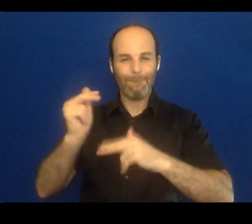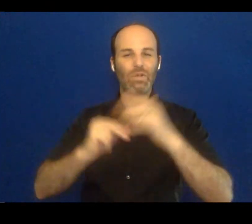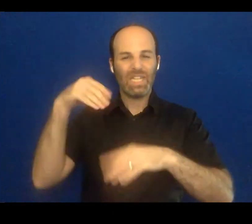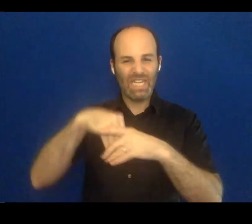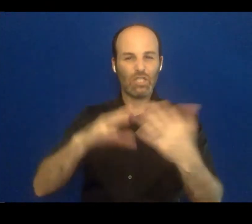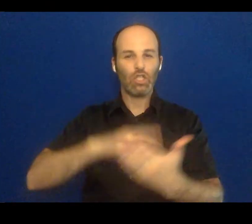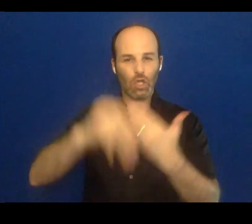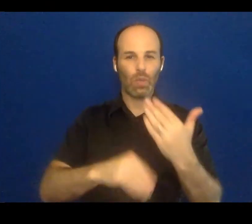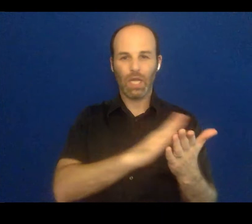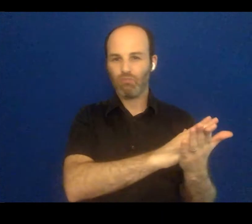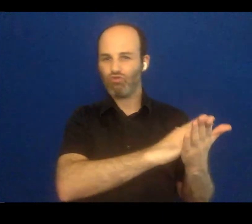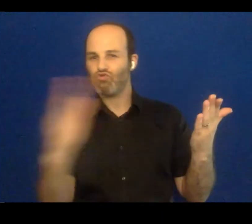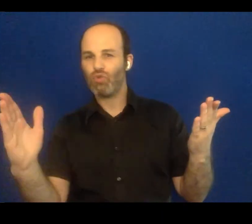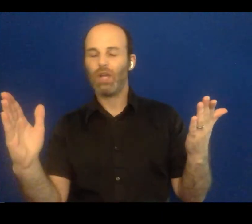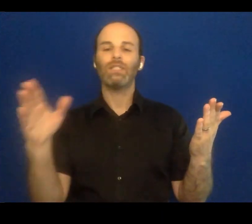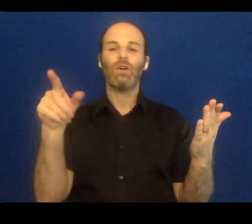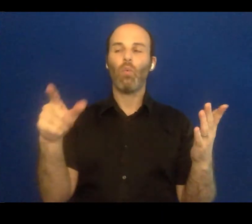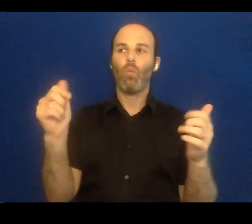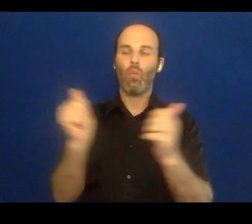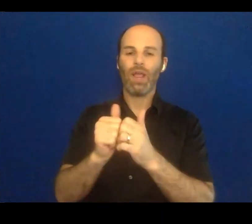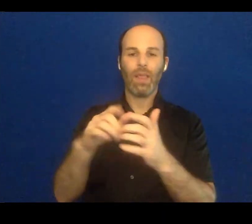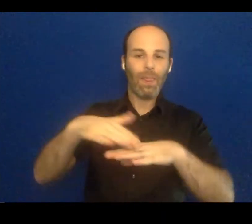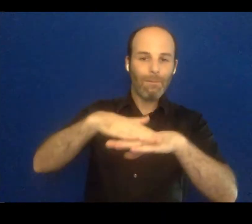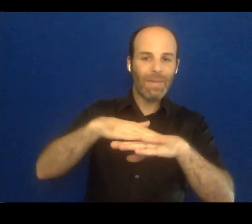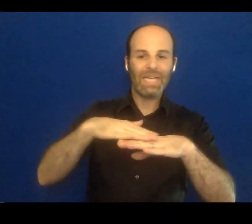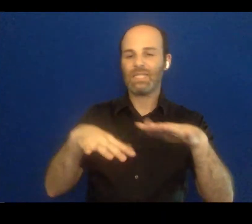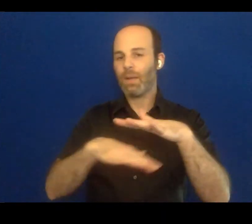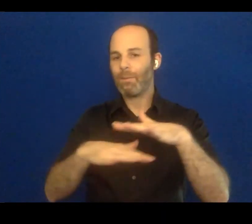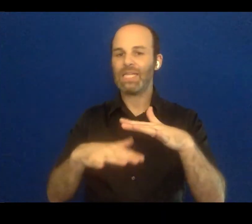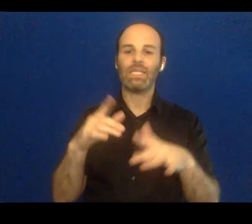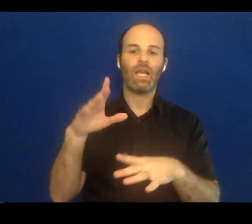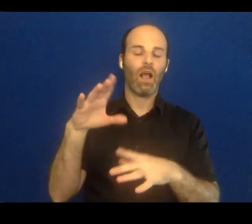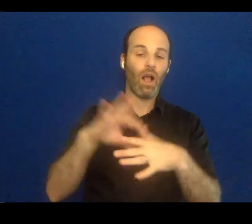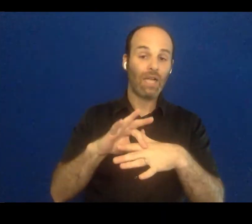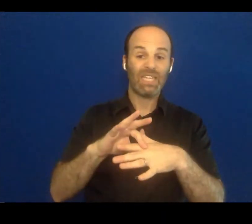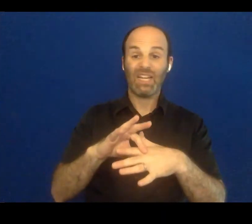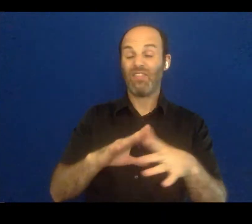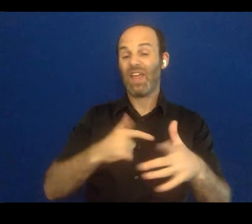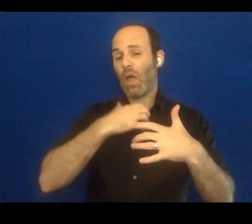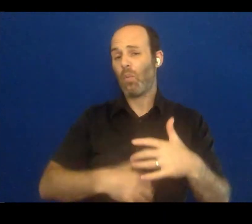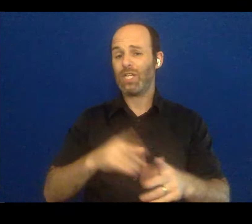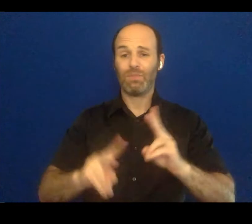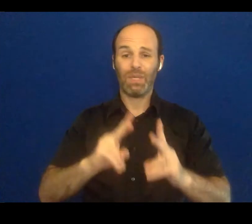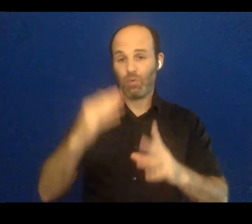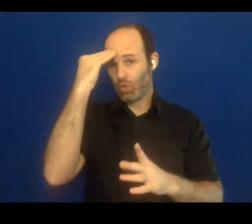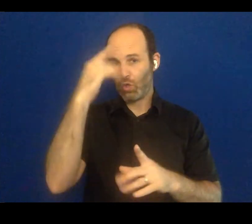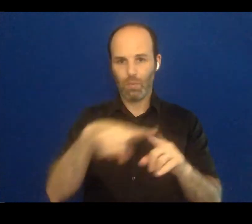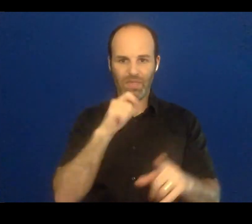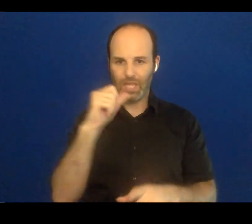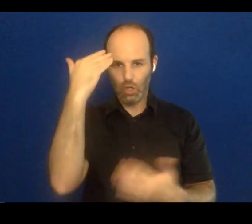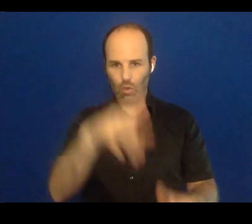THAT WITH THE BASIC CONTENT AND